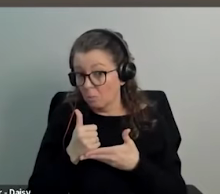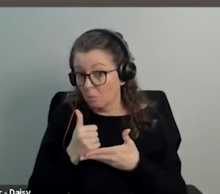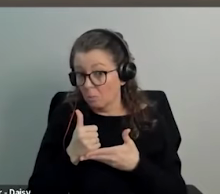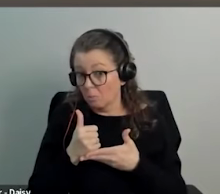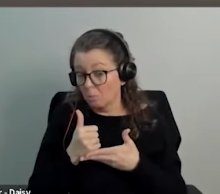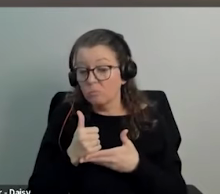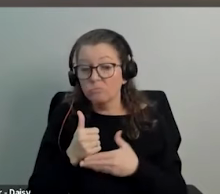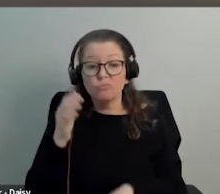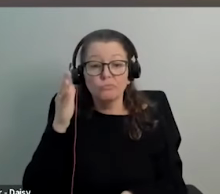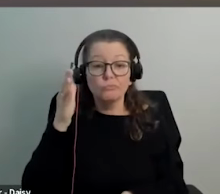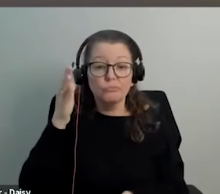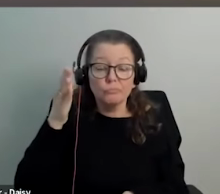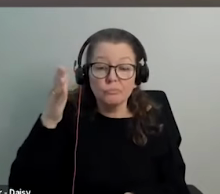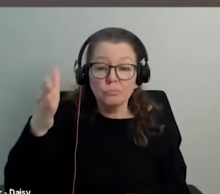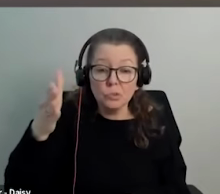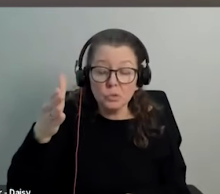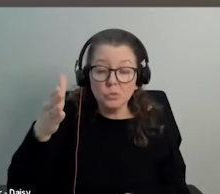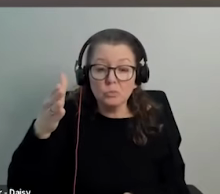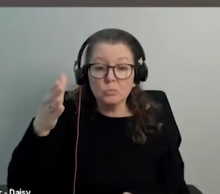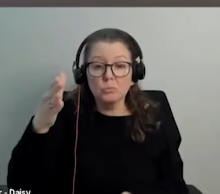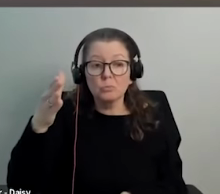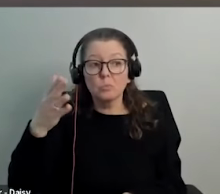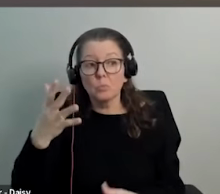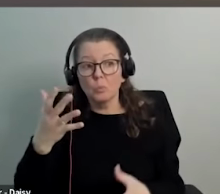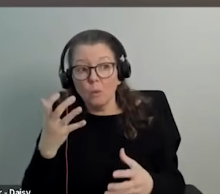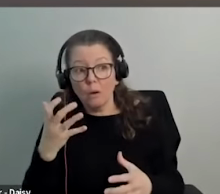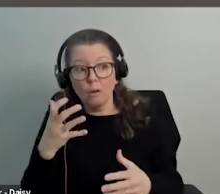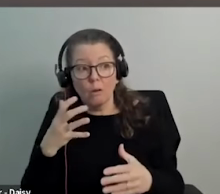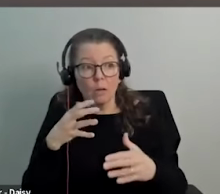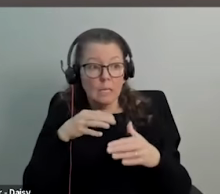at all in the accessibility field?